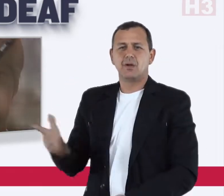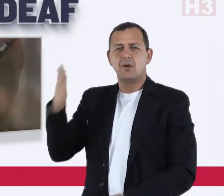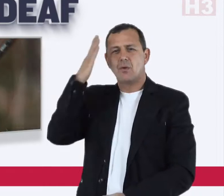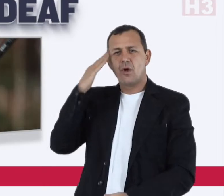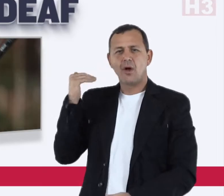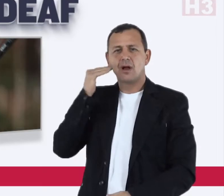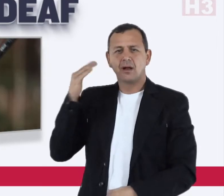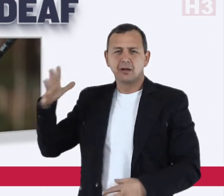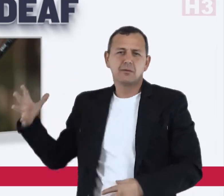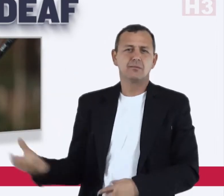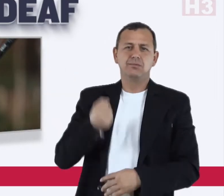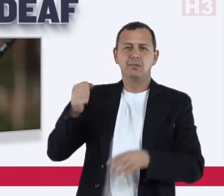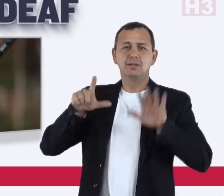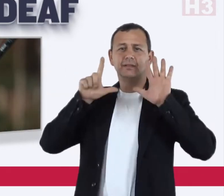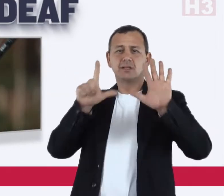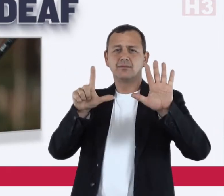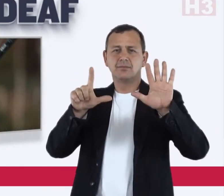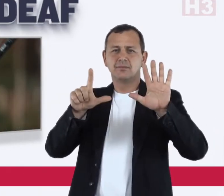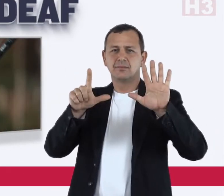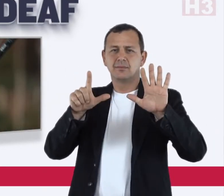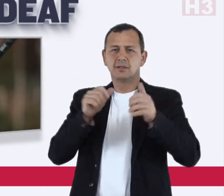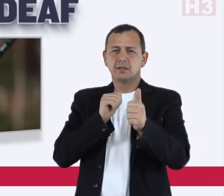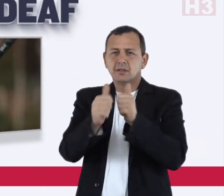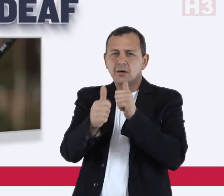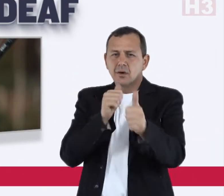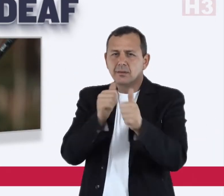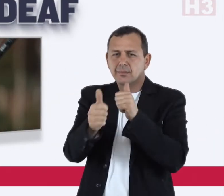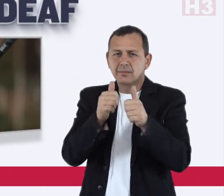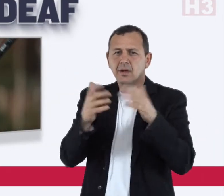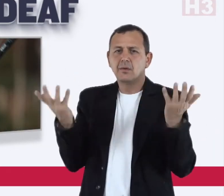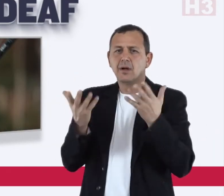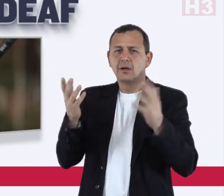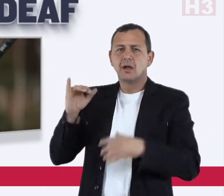The Korean has won seven tournaments on the